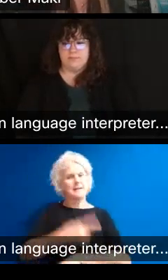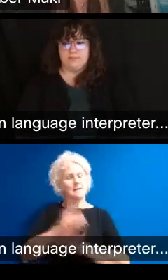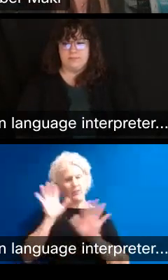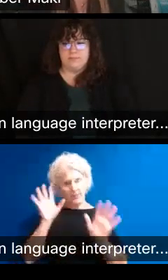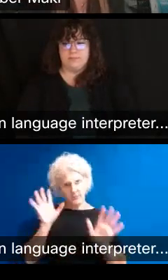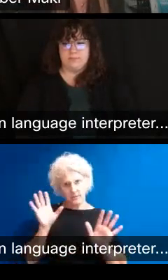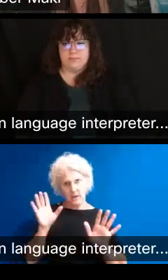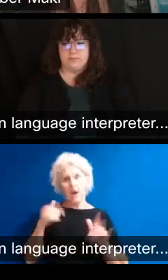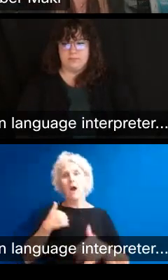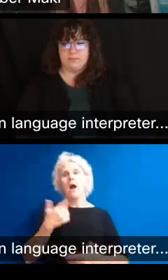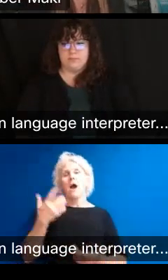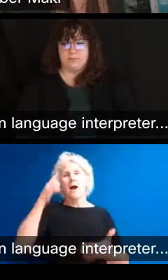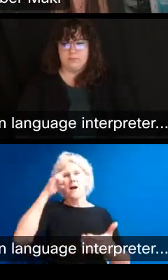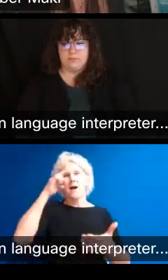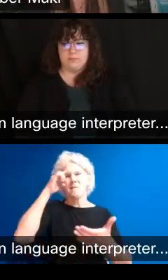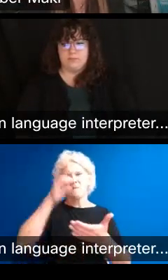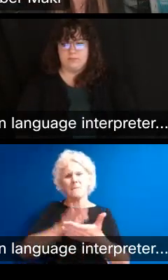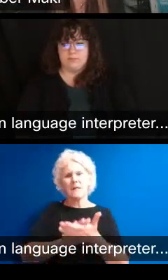And I believe we were going to pause here and check and see